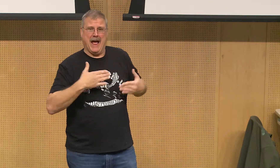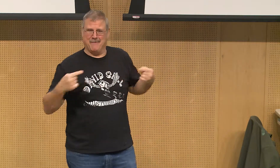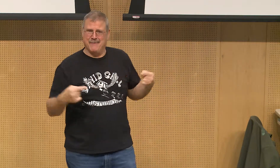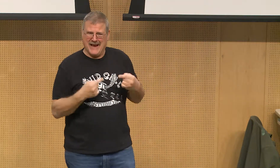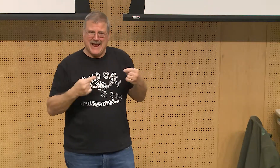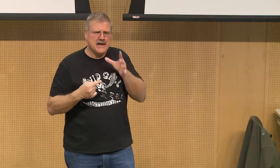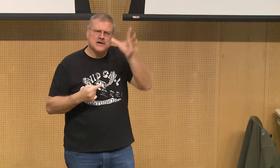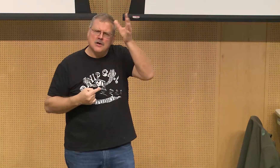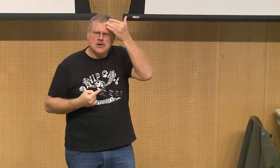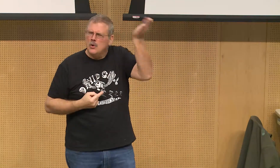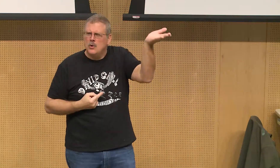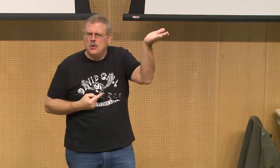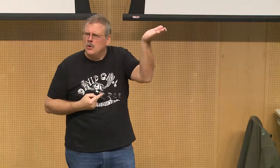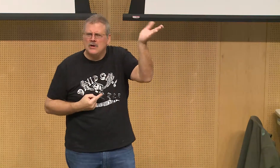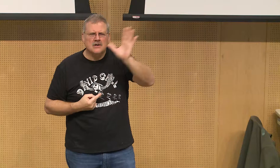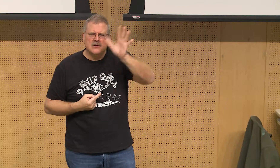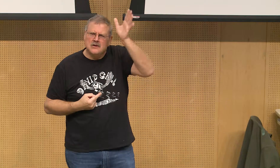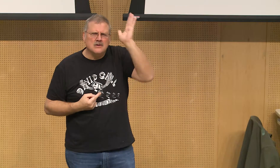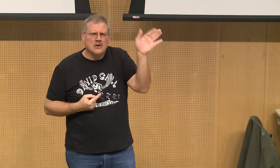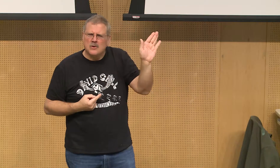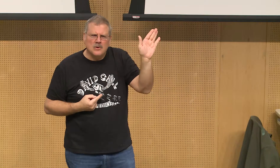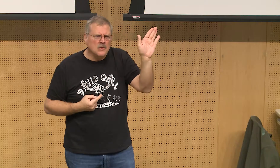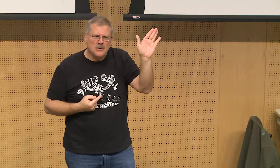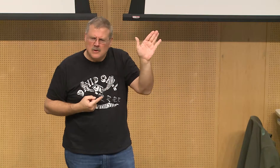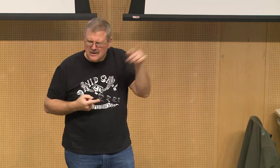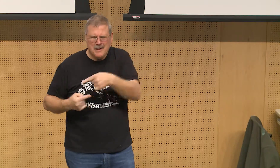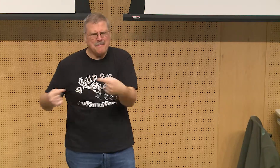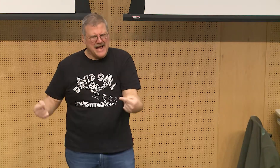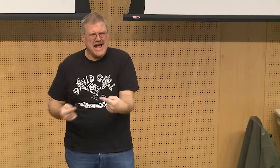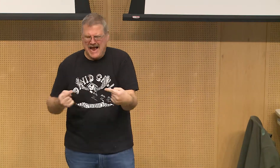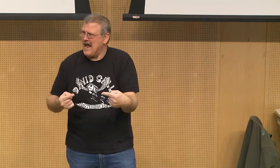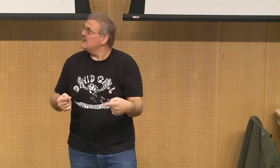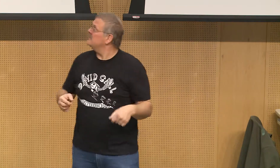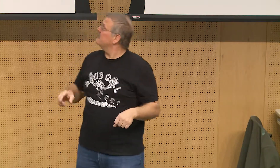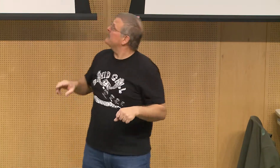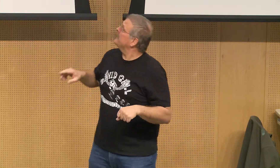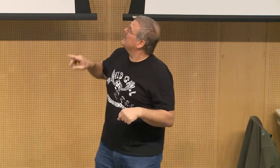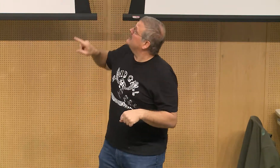but people just don't know the pain that's in people's minds.